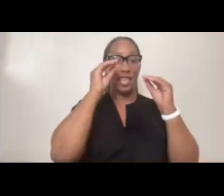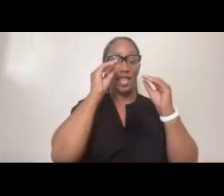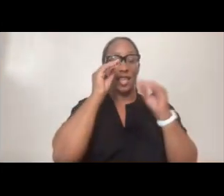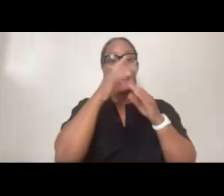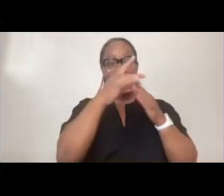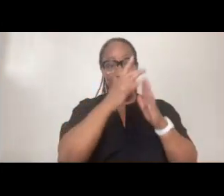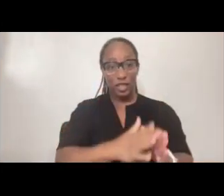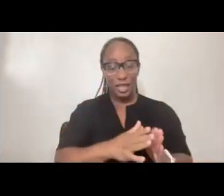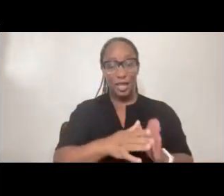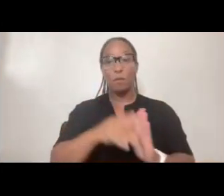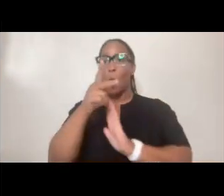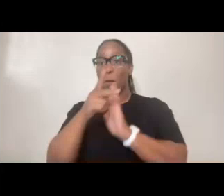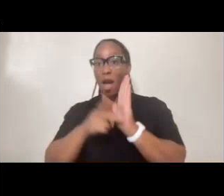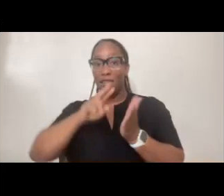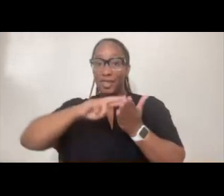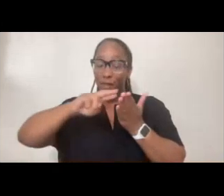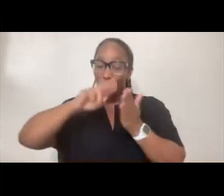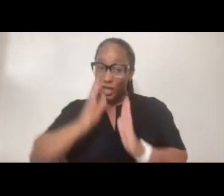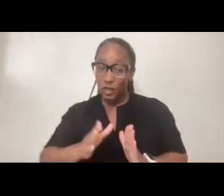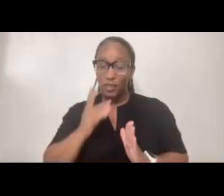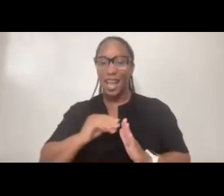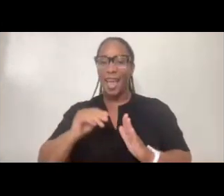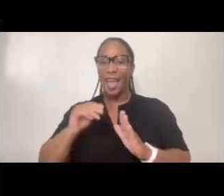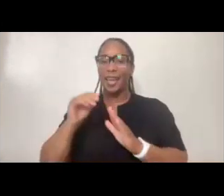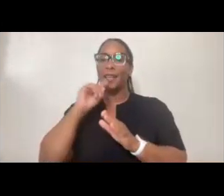Policy, research and strategic evaluation.